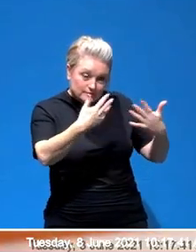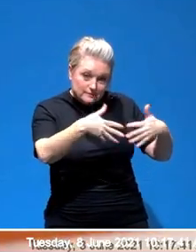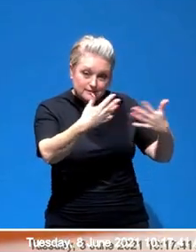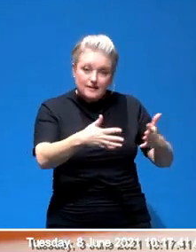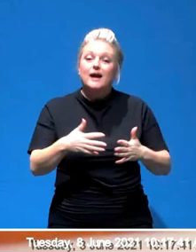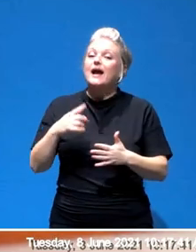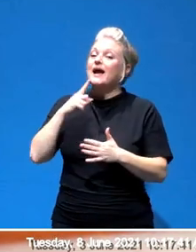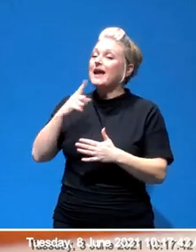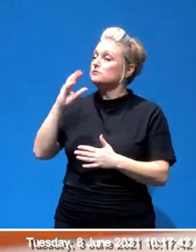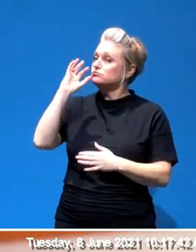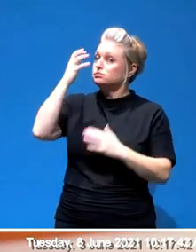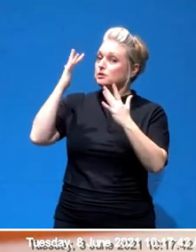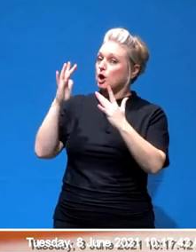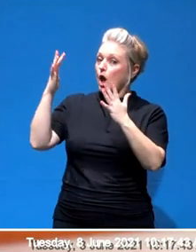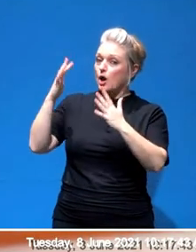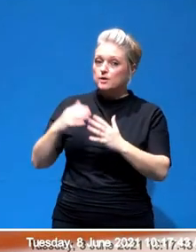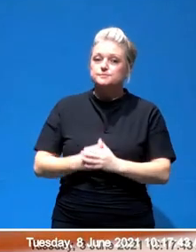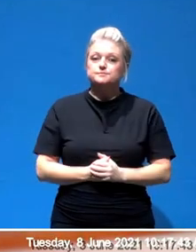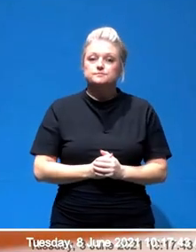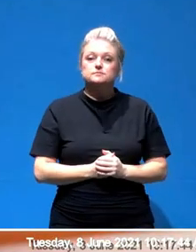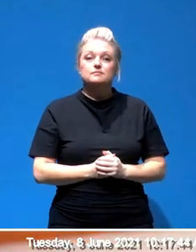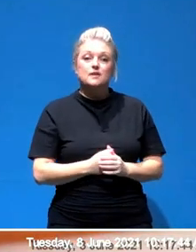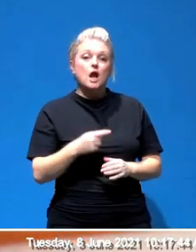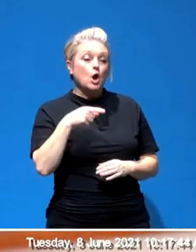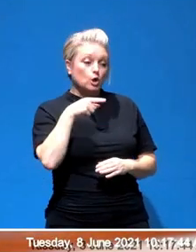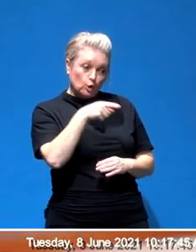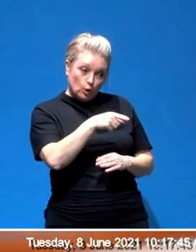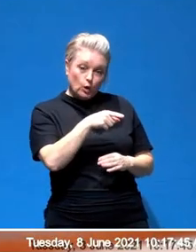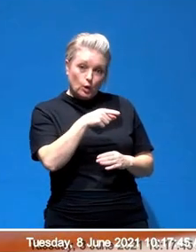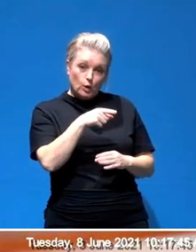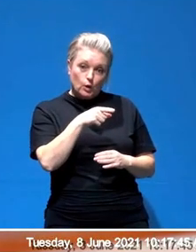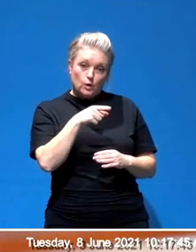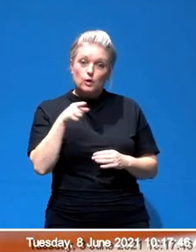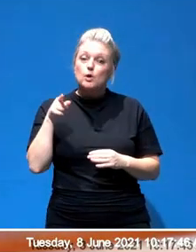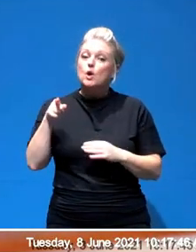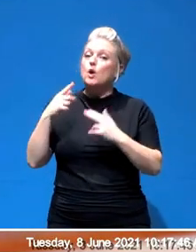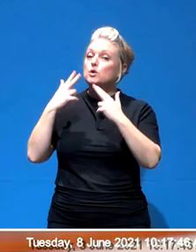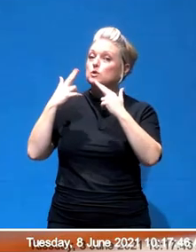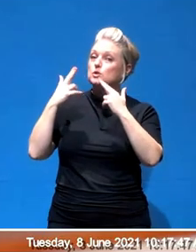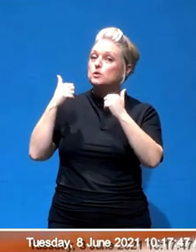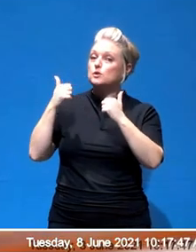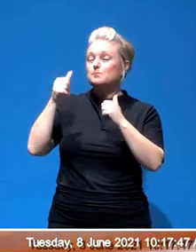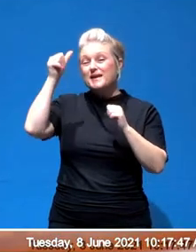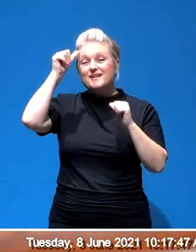You'll go down in history.